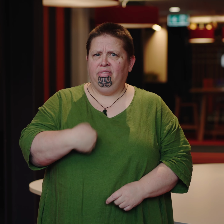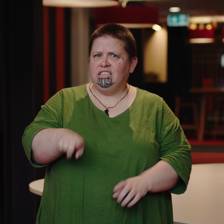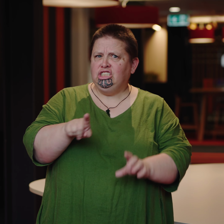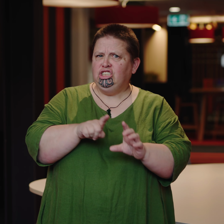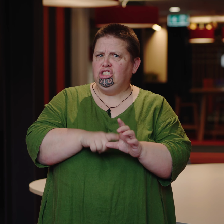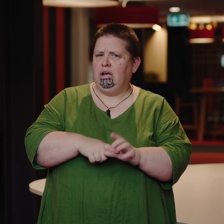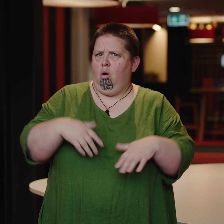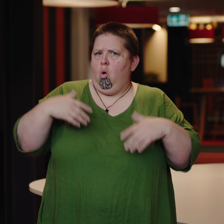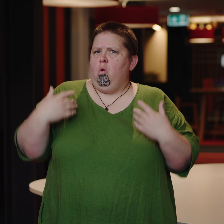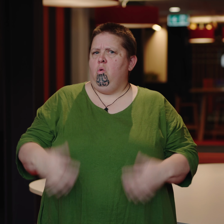What a year it's been.